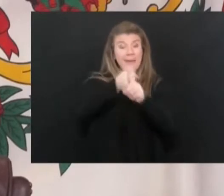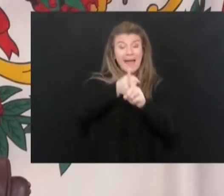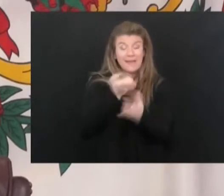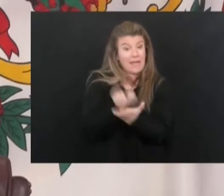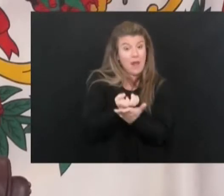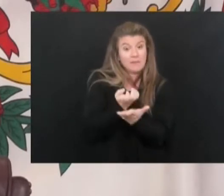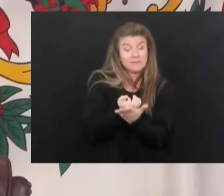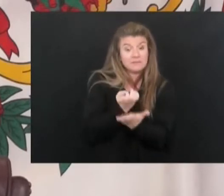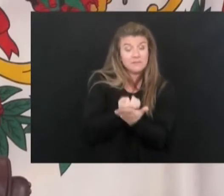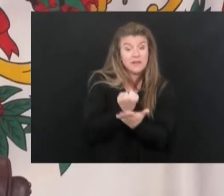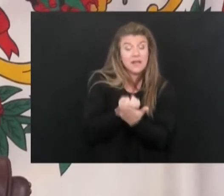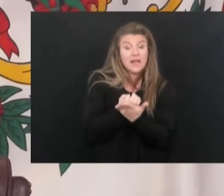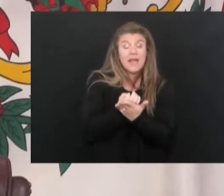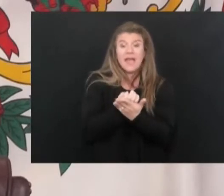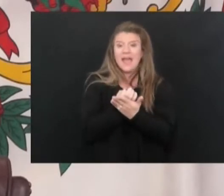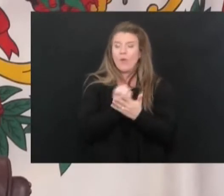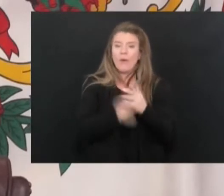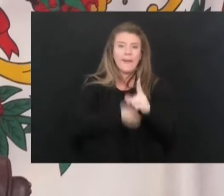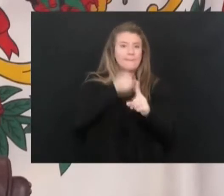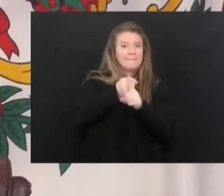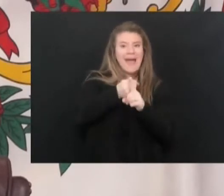REALLY WANT TO GET WEST VIRGINIA